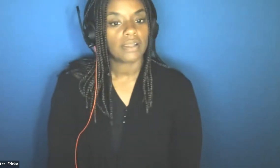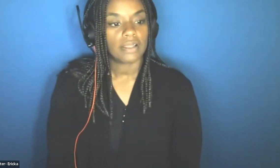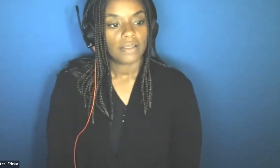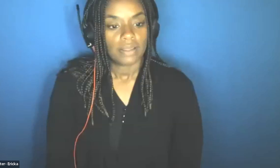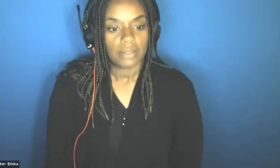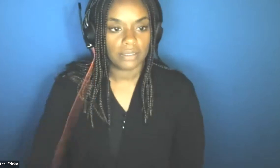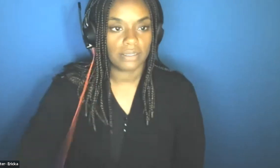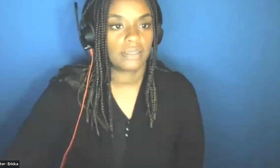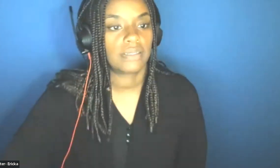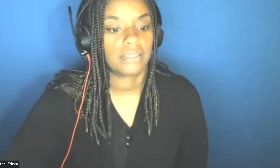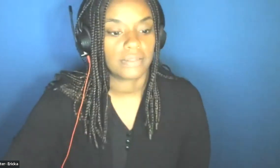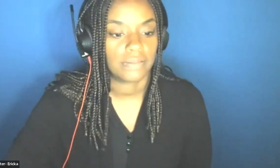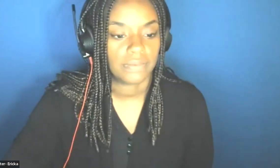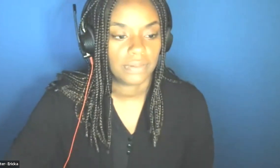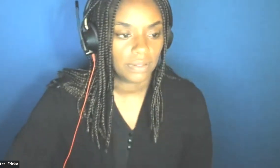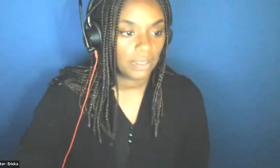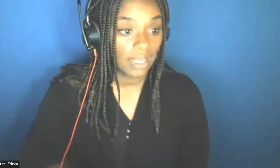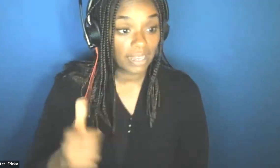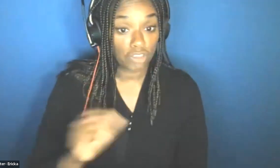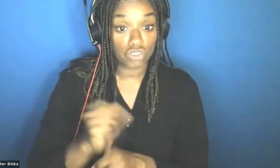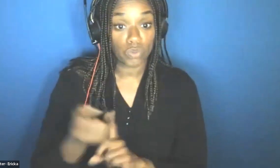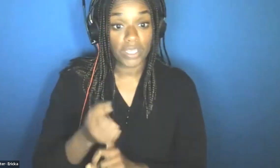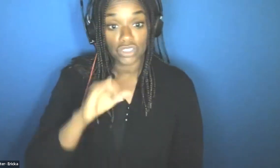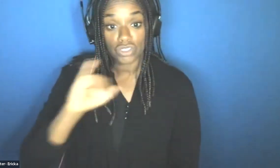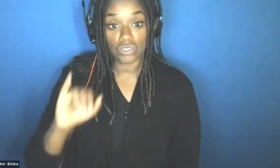But, again, we need to reiterate that employers have that duty of care to ensure a safe workplace and employees who are under the influence of cannabis on the job have no protection in the workplace. Let's look at another scenario.